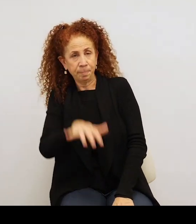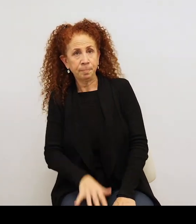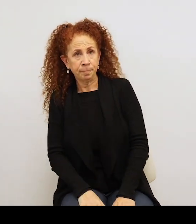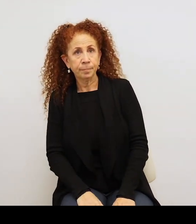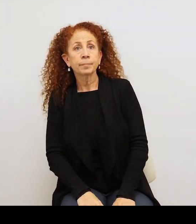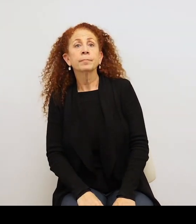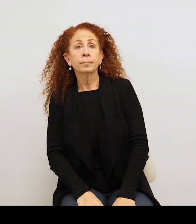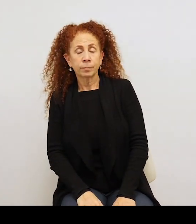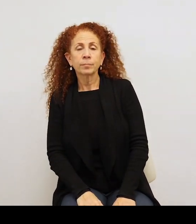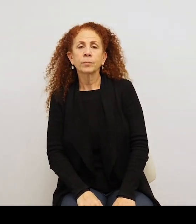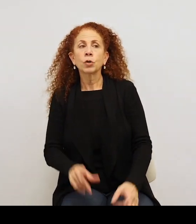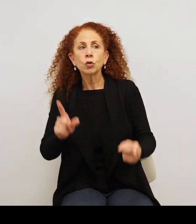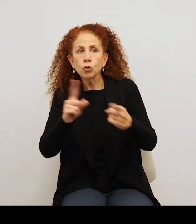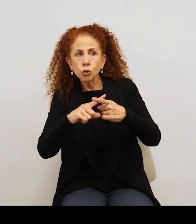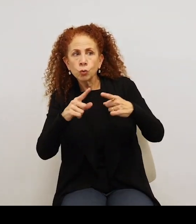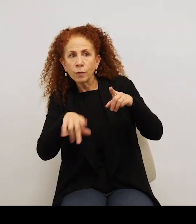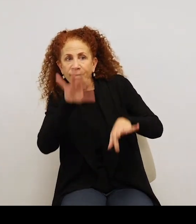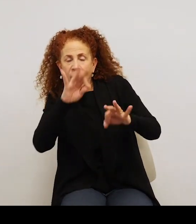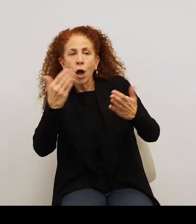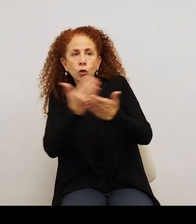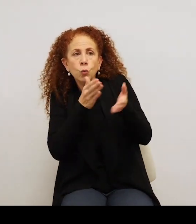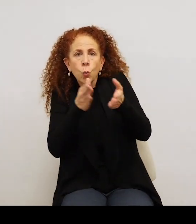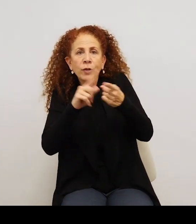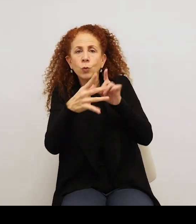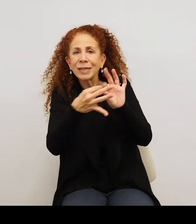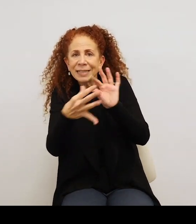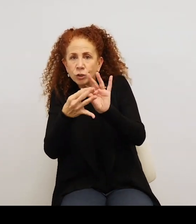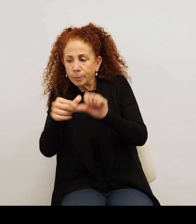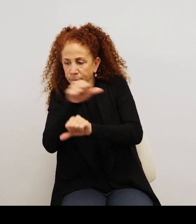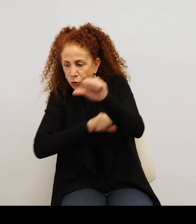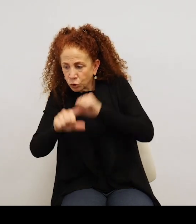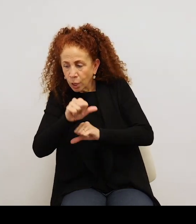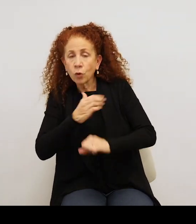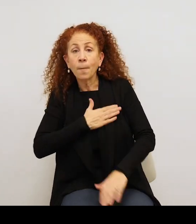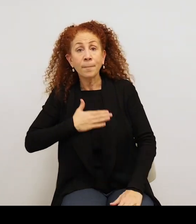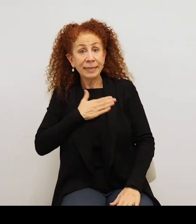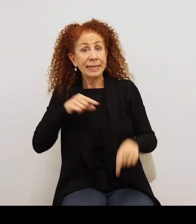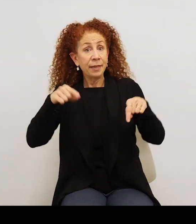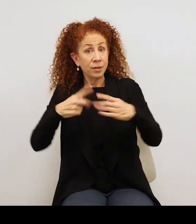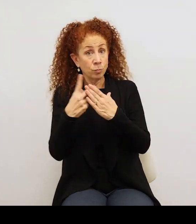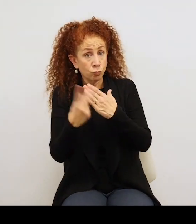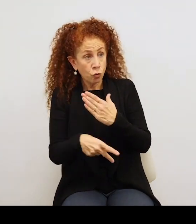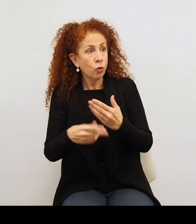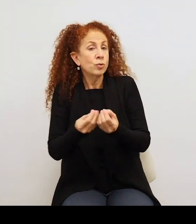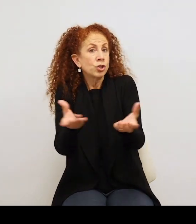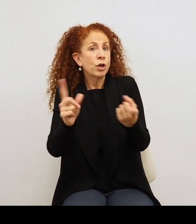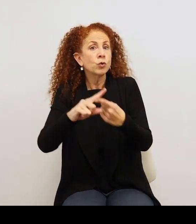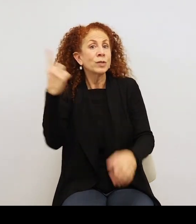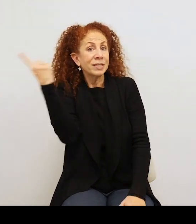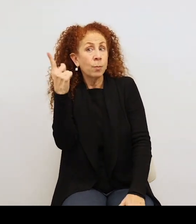as one way of finding new modes of kinship. So we do ask that you take our program and share it with someone who you think might be